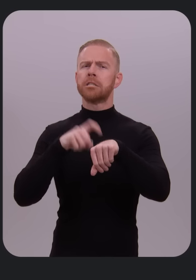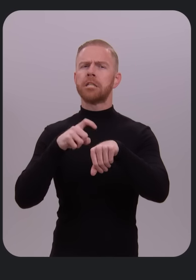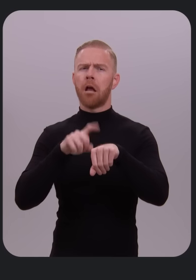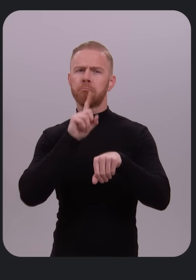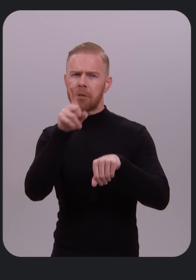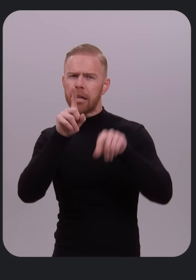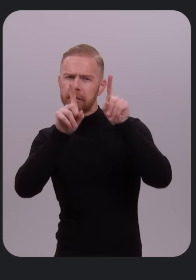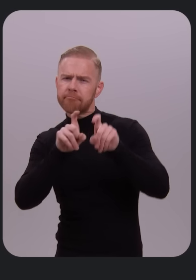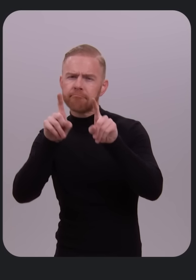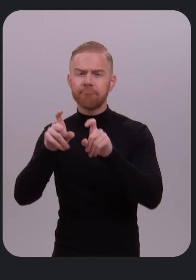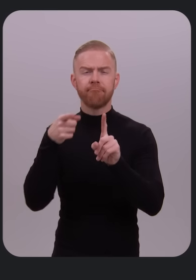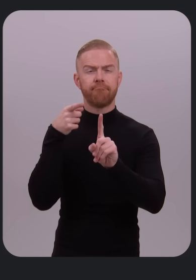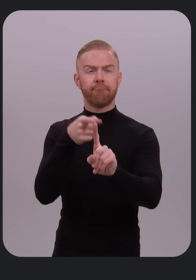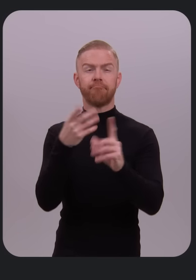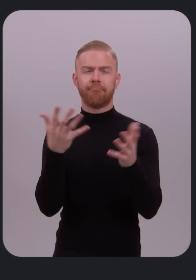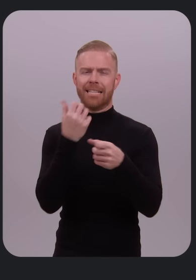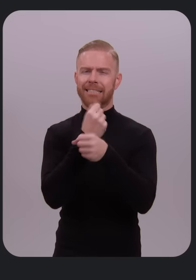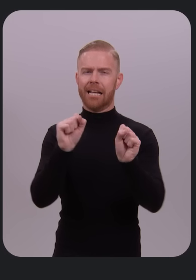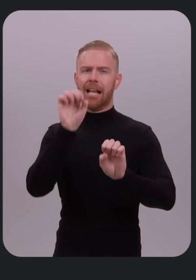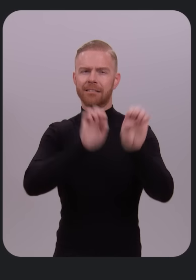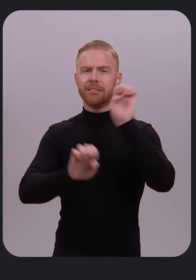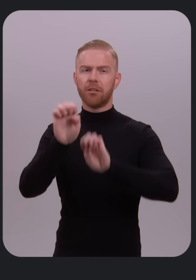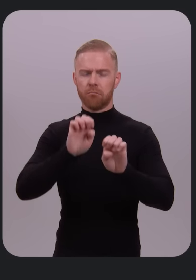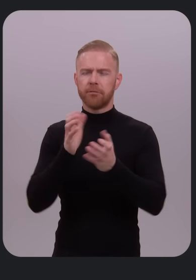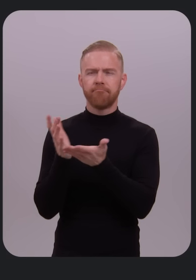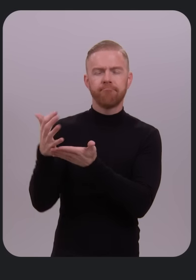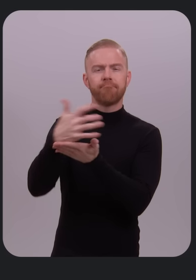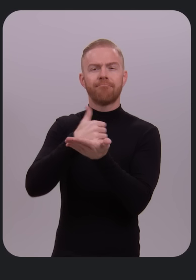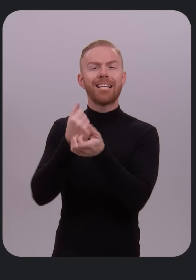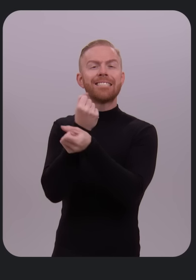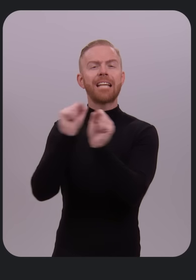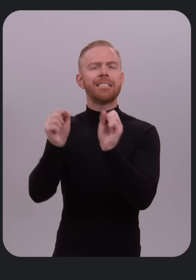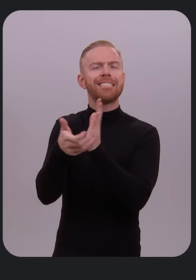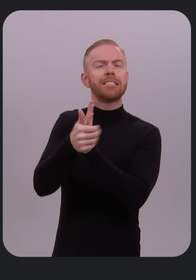and get further input from safety experts. As part of that, we're going to make